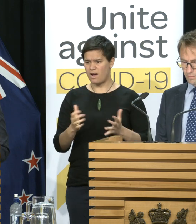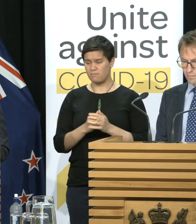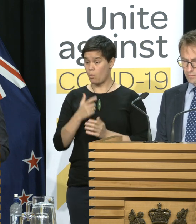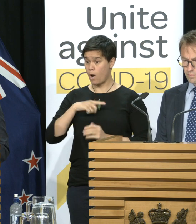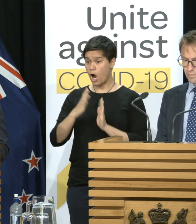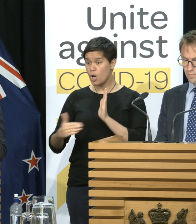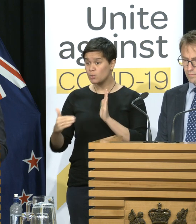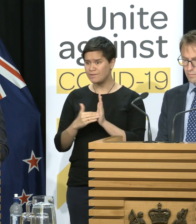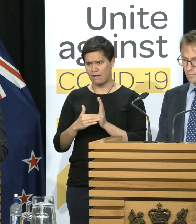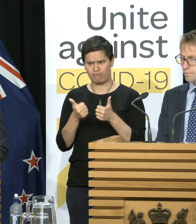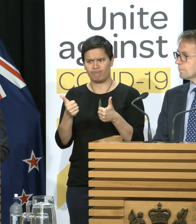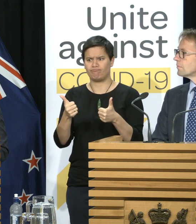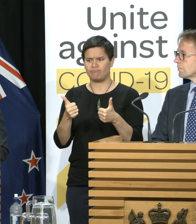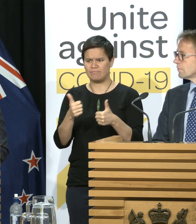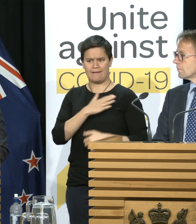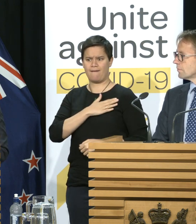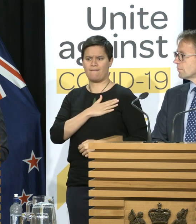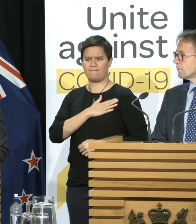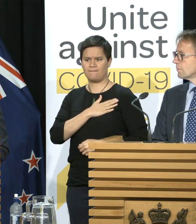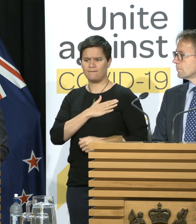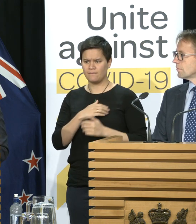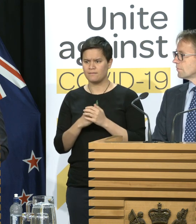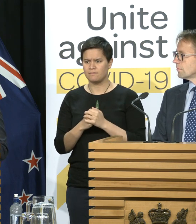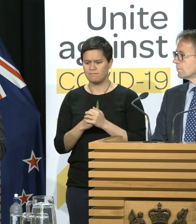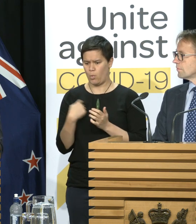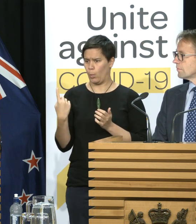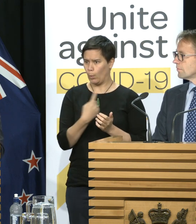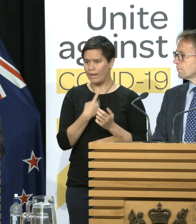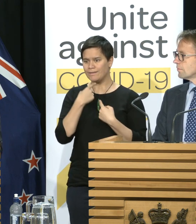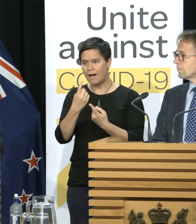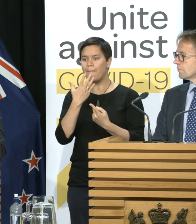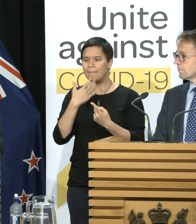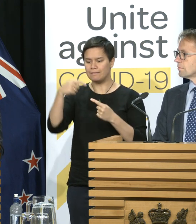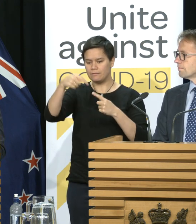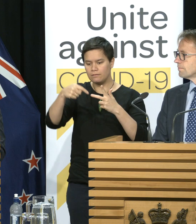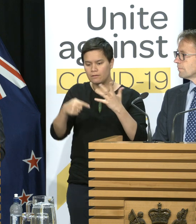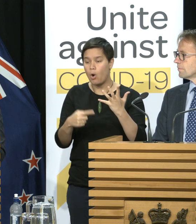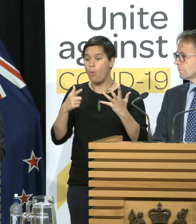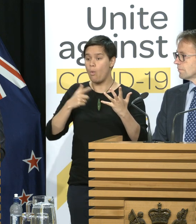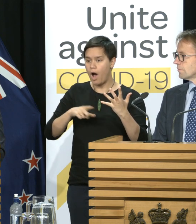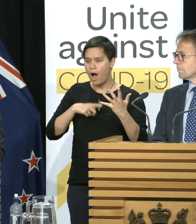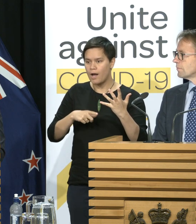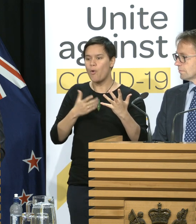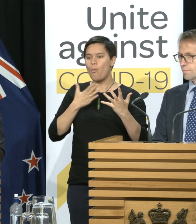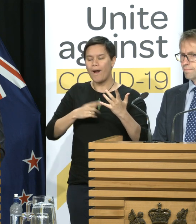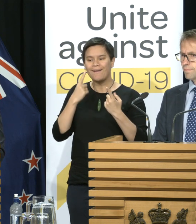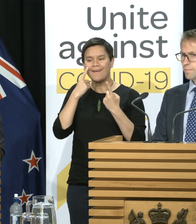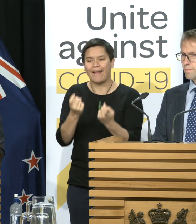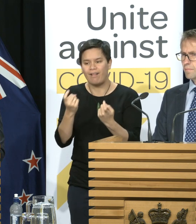So the things that we're talking about really are precautionary but the risk profile wouldn't suggest that we needed to cancel the events.